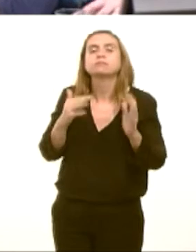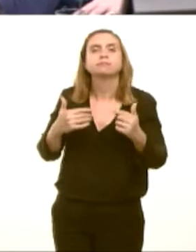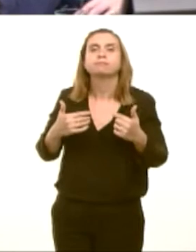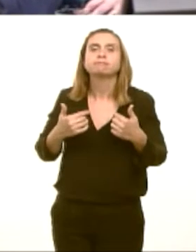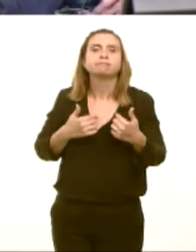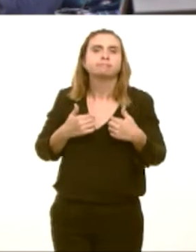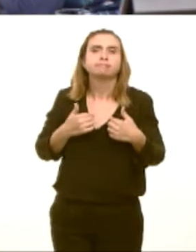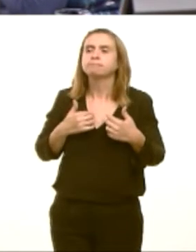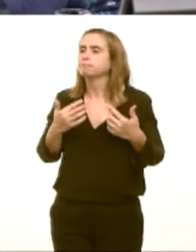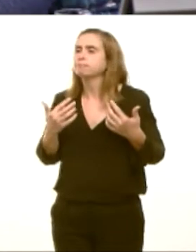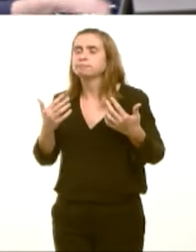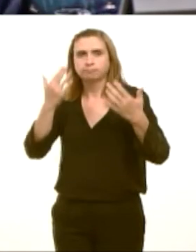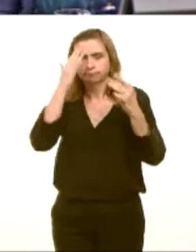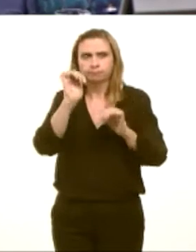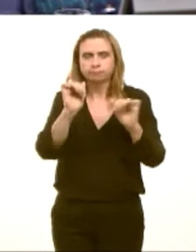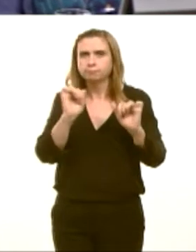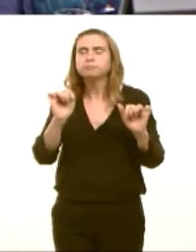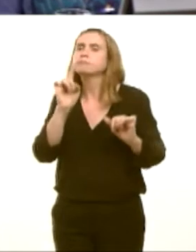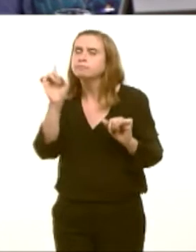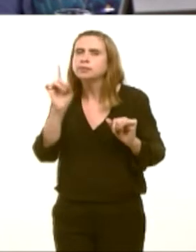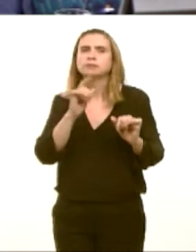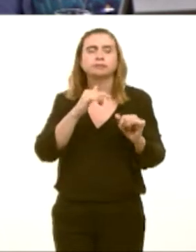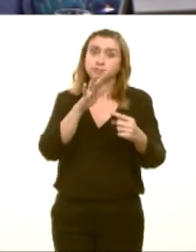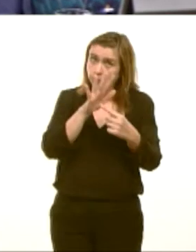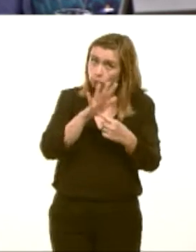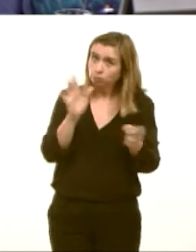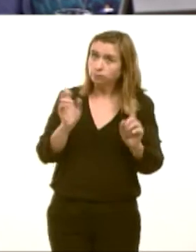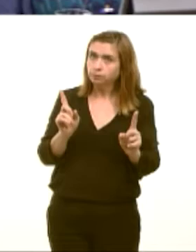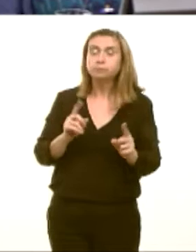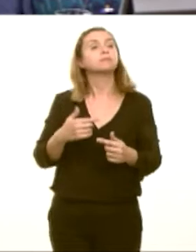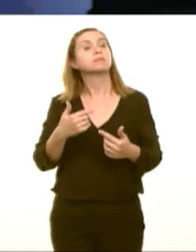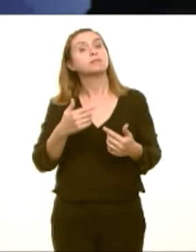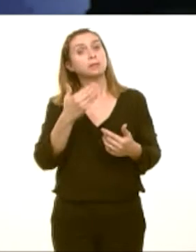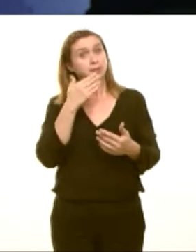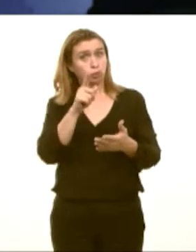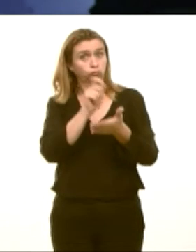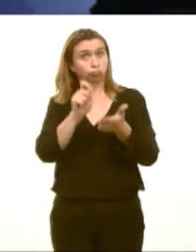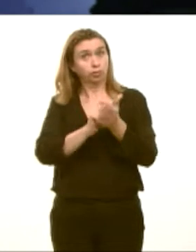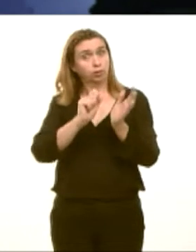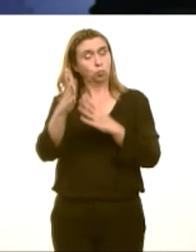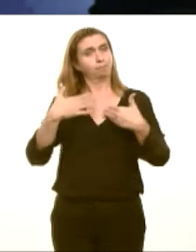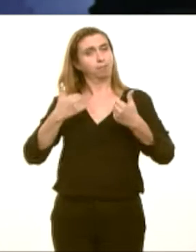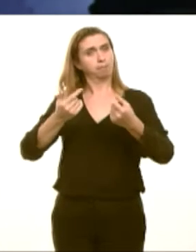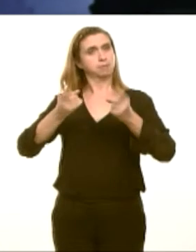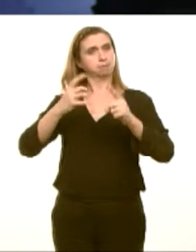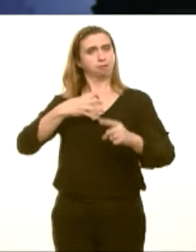Nevertheless, she raises, of course, an important issue. If I could ask her to write to the health Minister, I'm sure then she will get a detailed